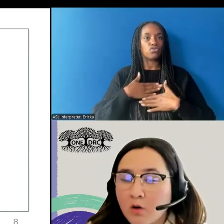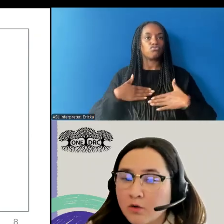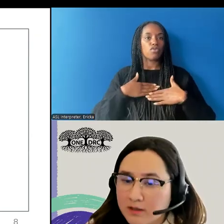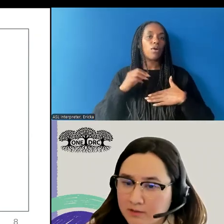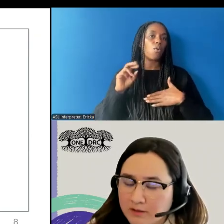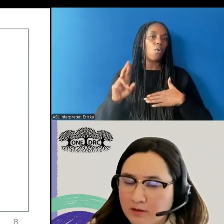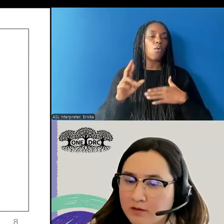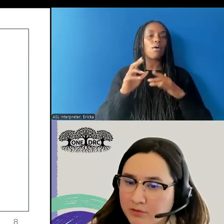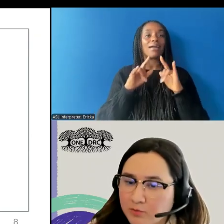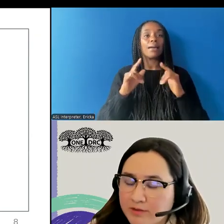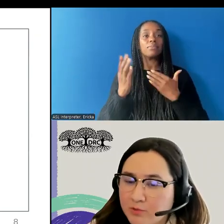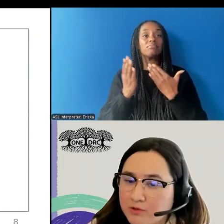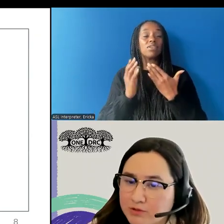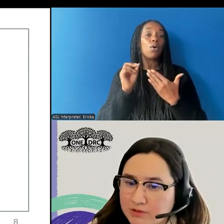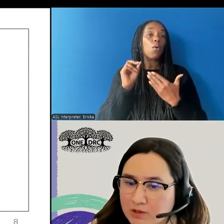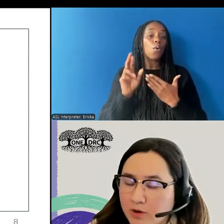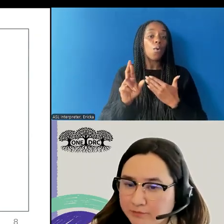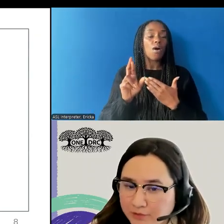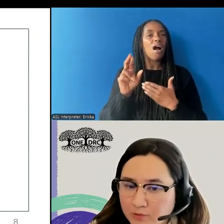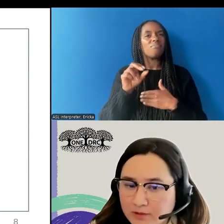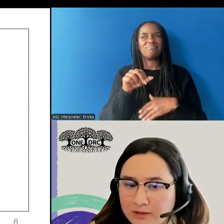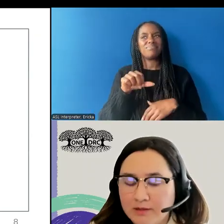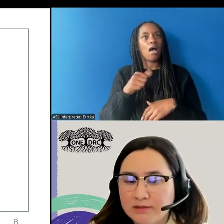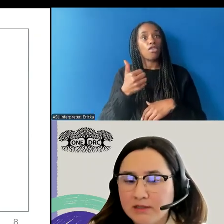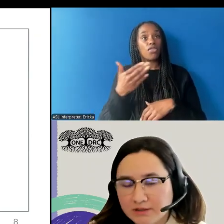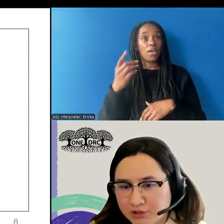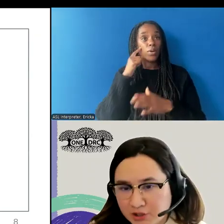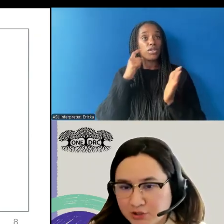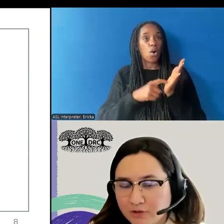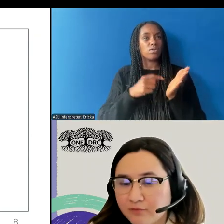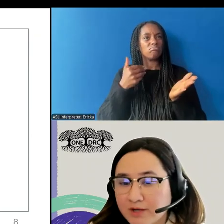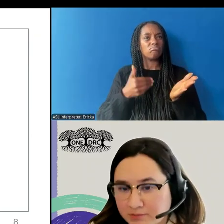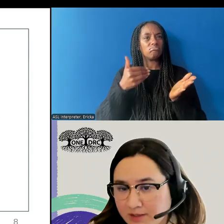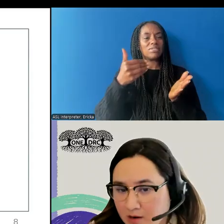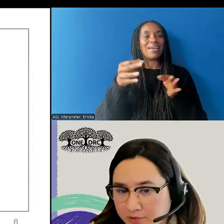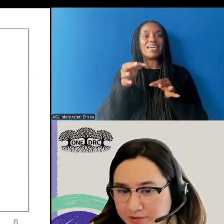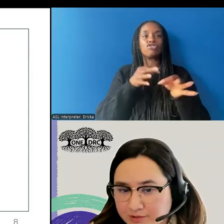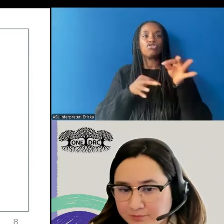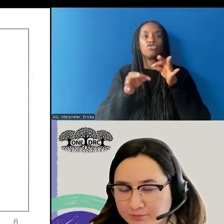or even another one that we used to see quite frequently is the exchange of respite hours